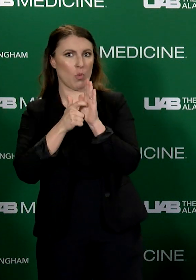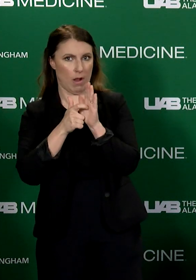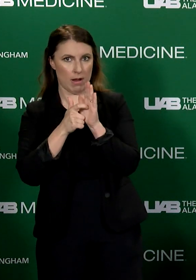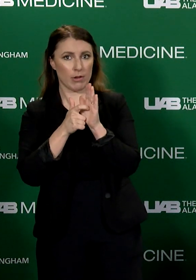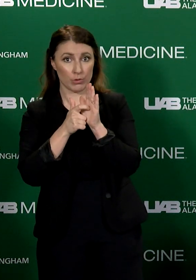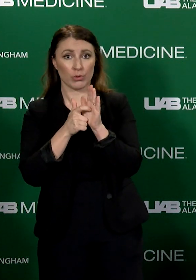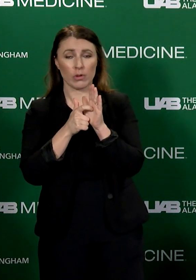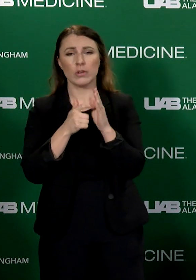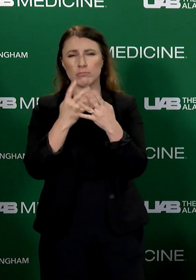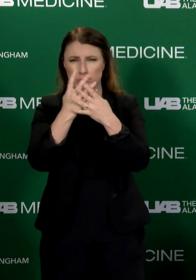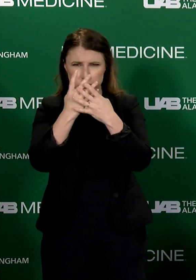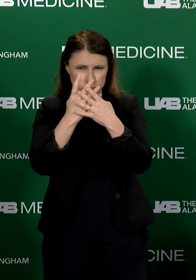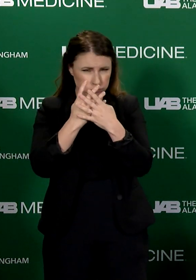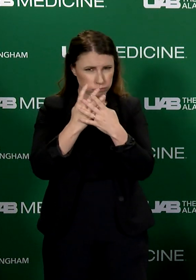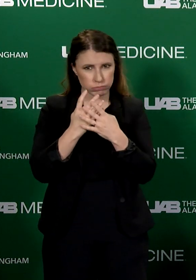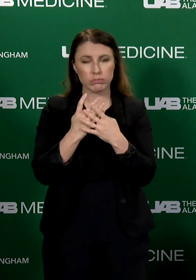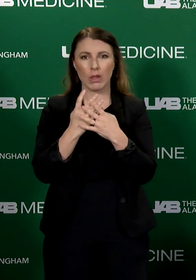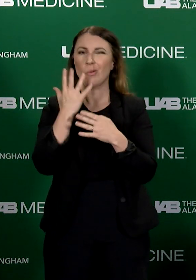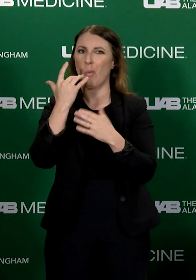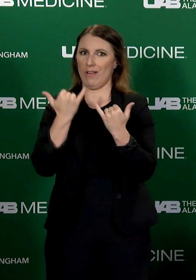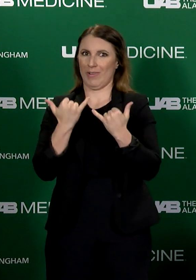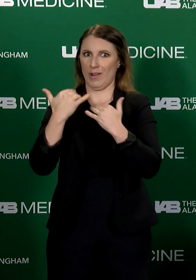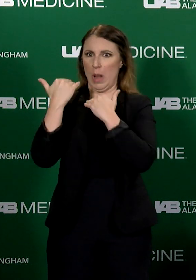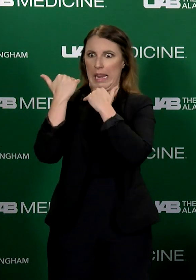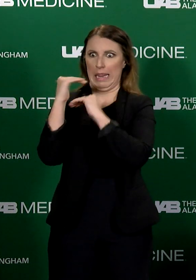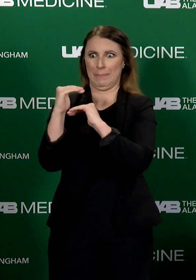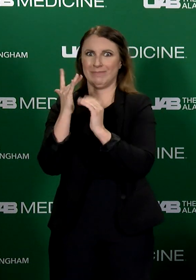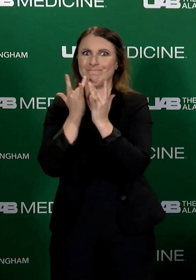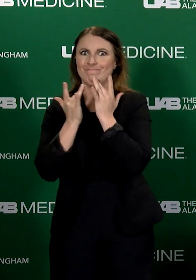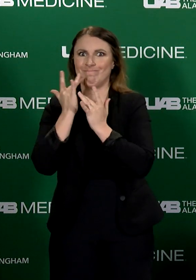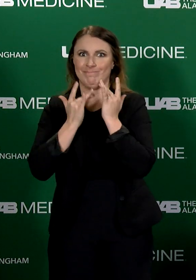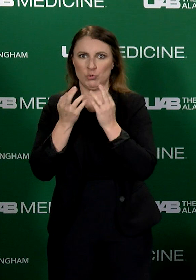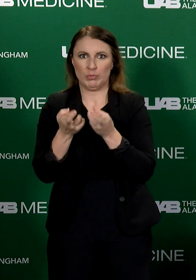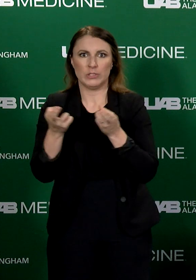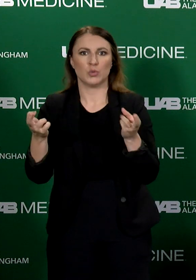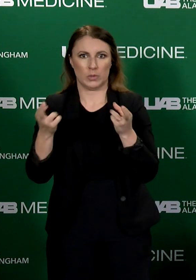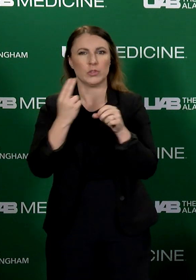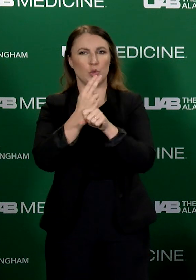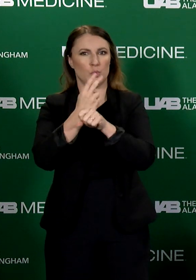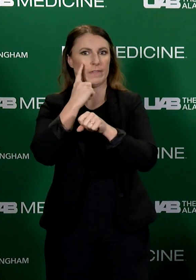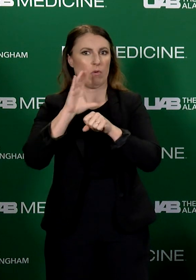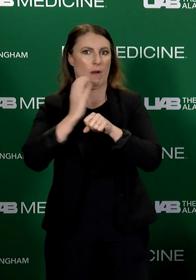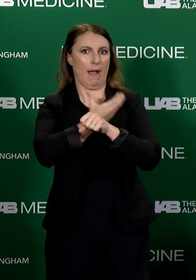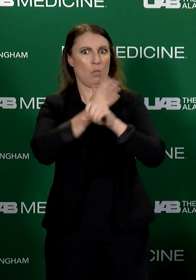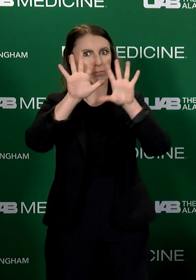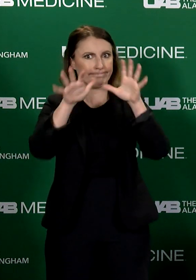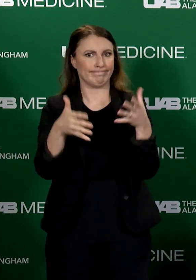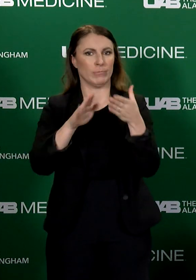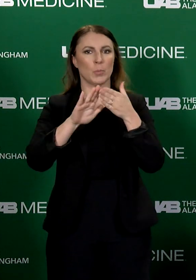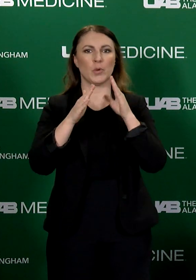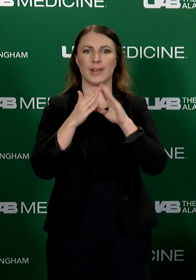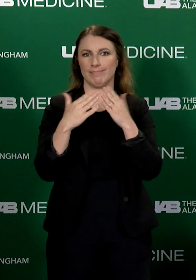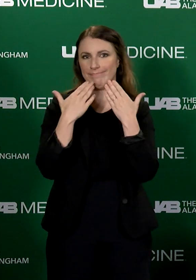resources we have for the optimal use in the community thank you